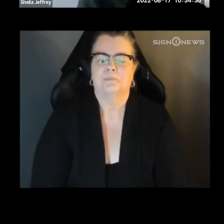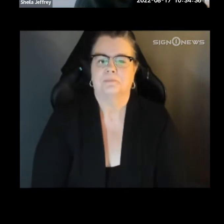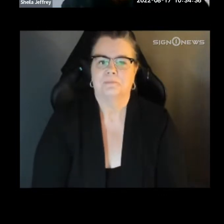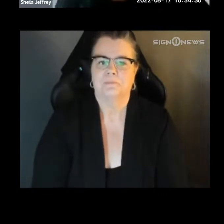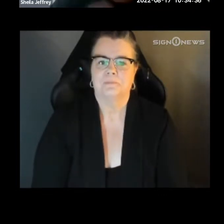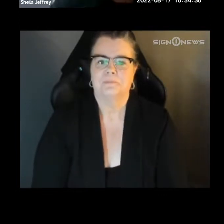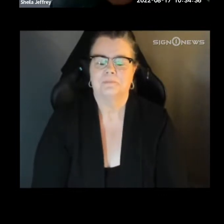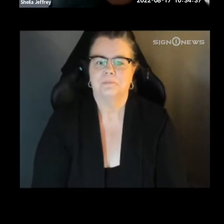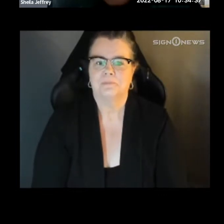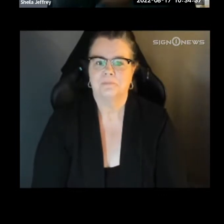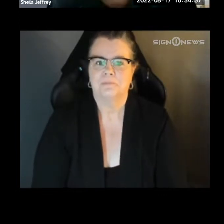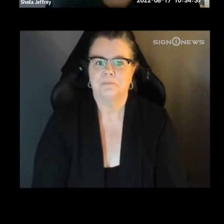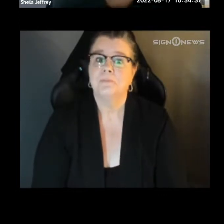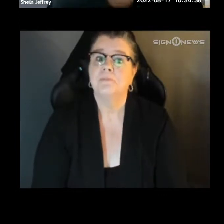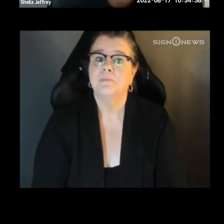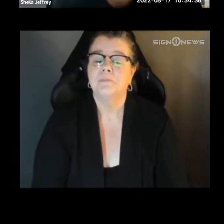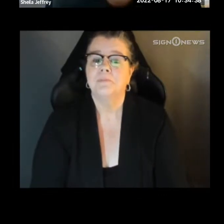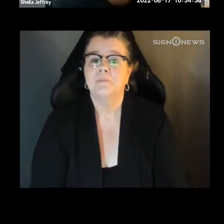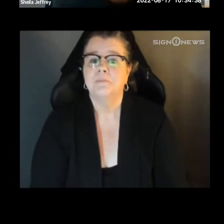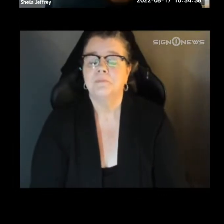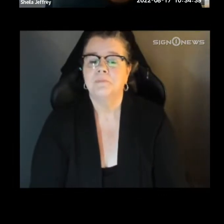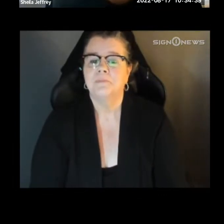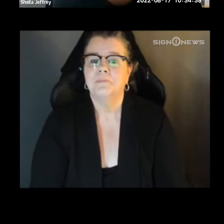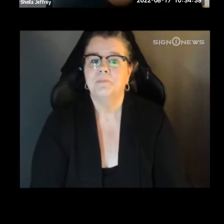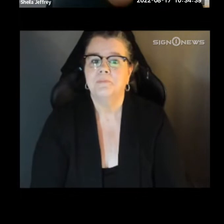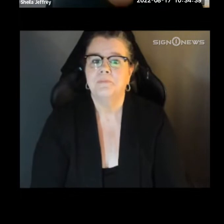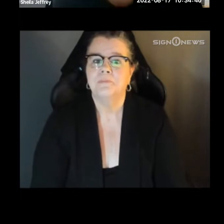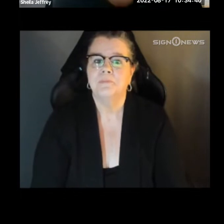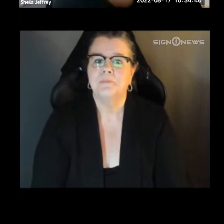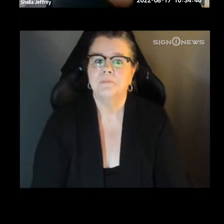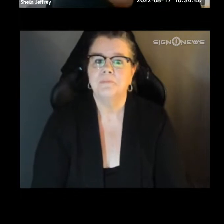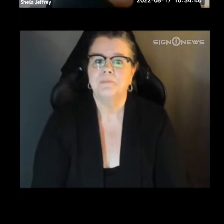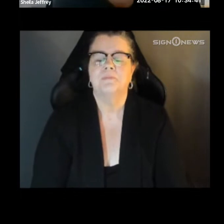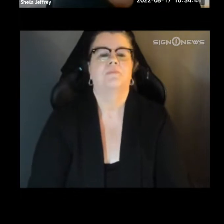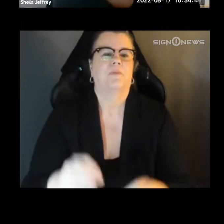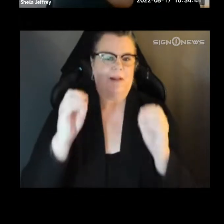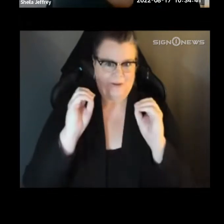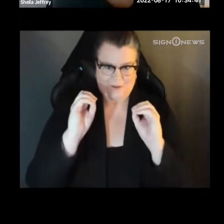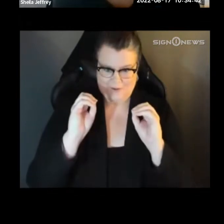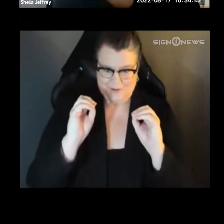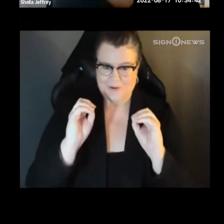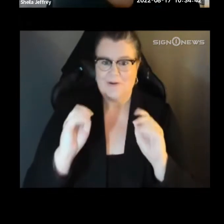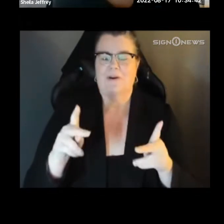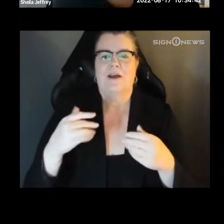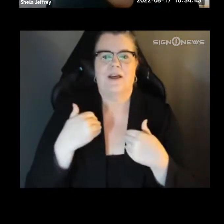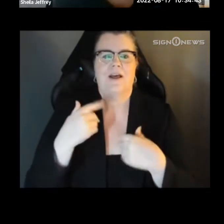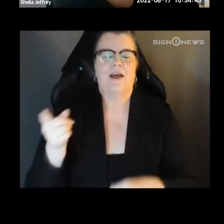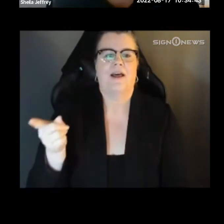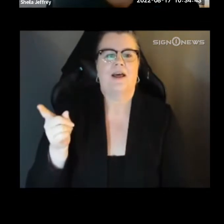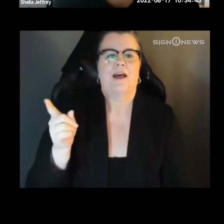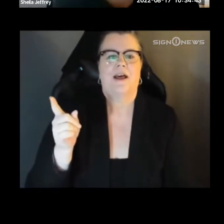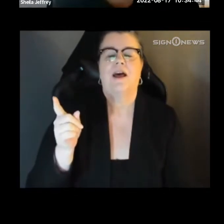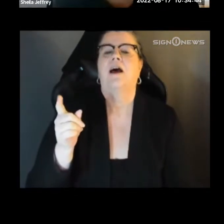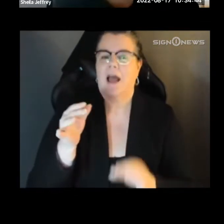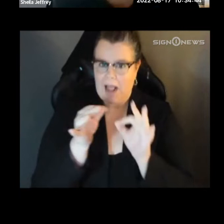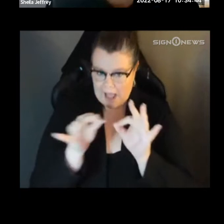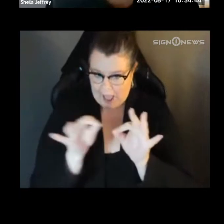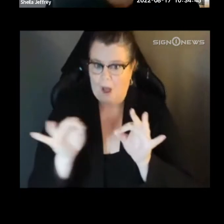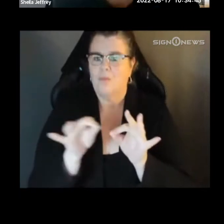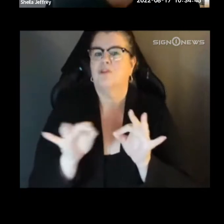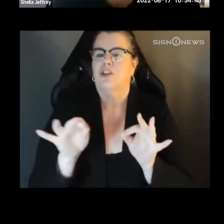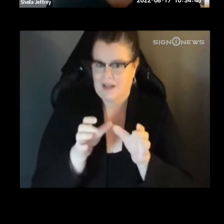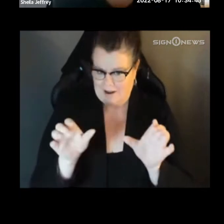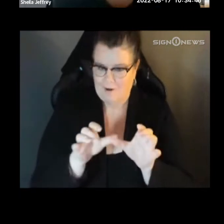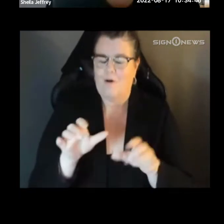we're back okay we have caption turned on it to America sign language interpreters I hear that